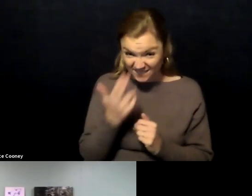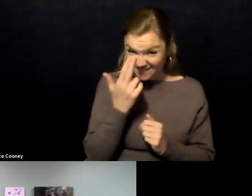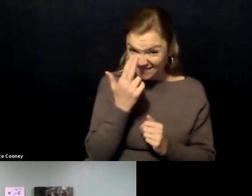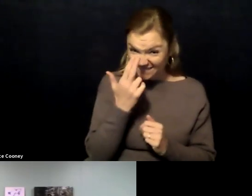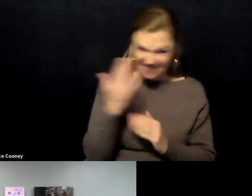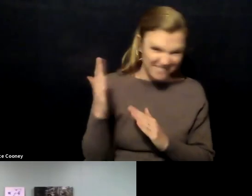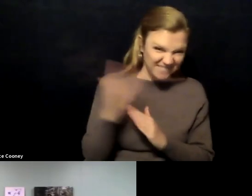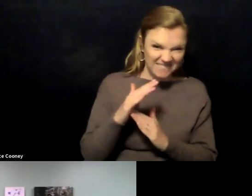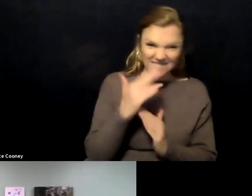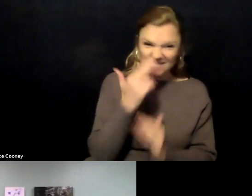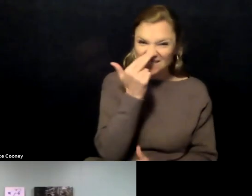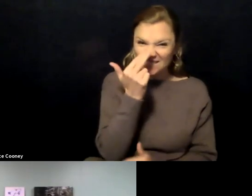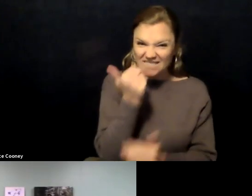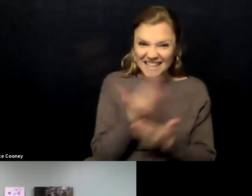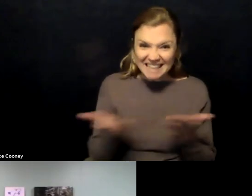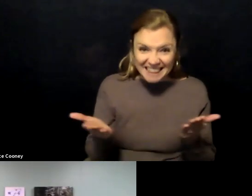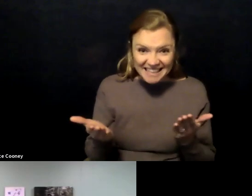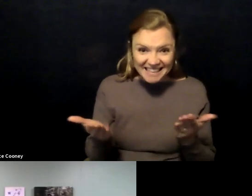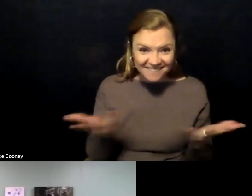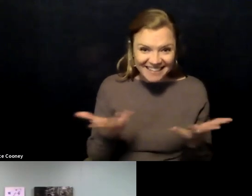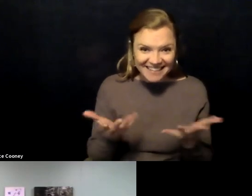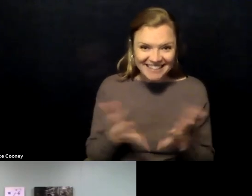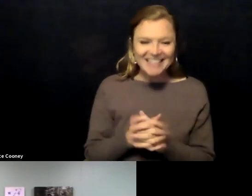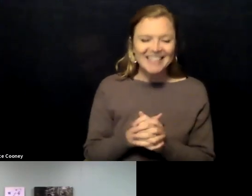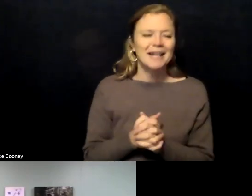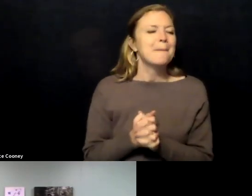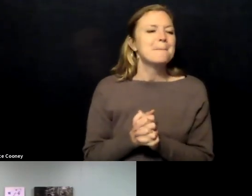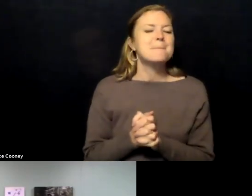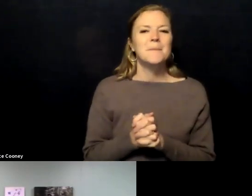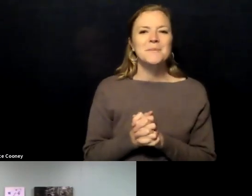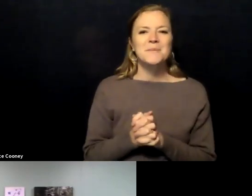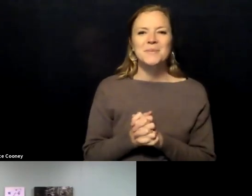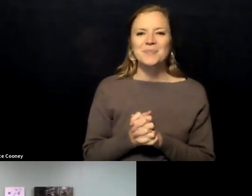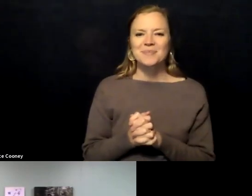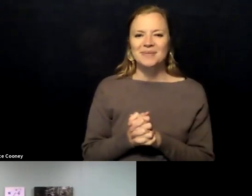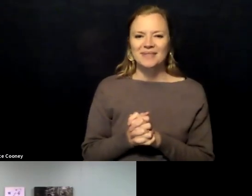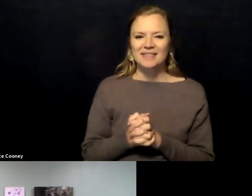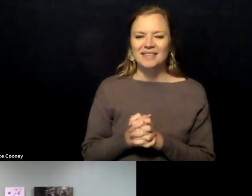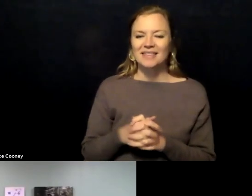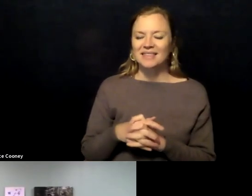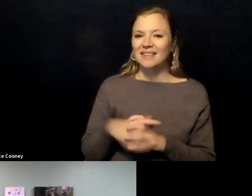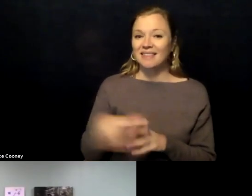is when- and again ,this would be in